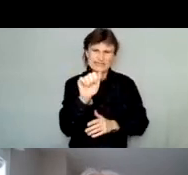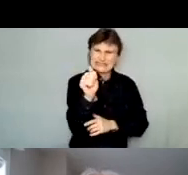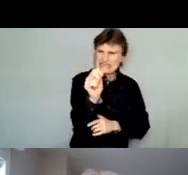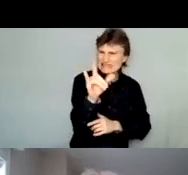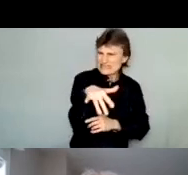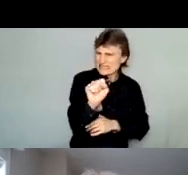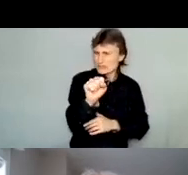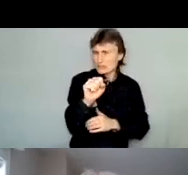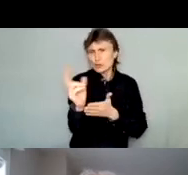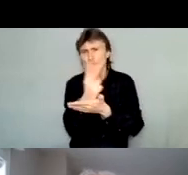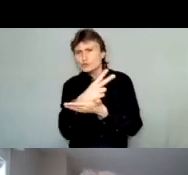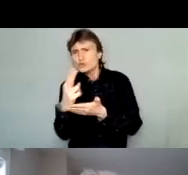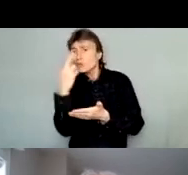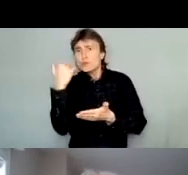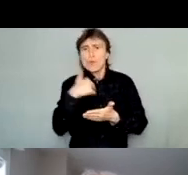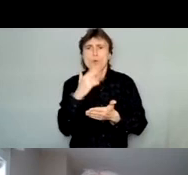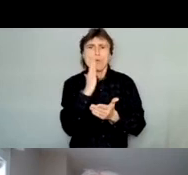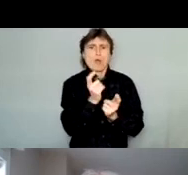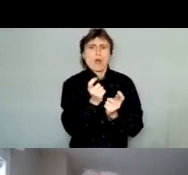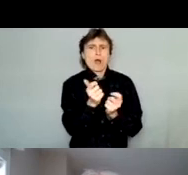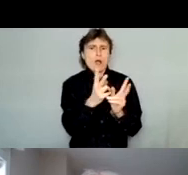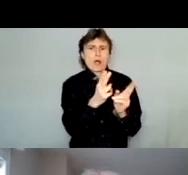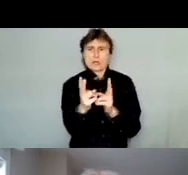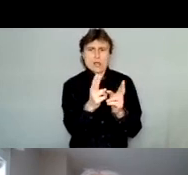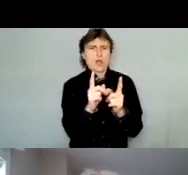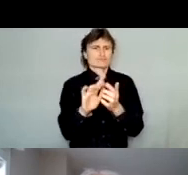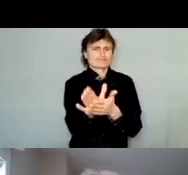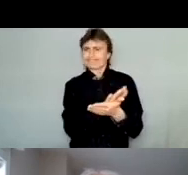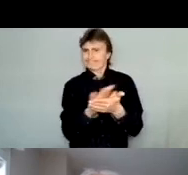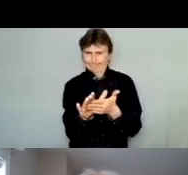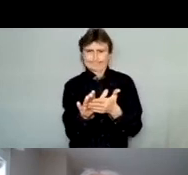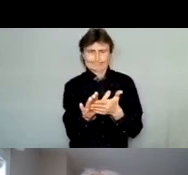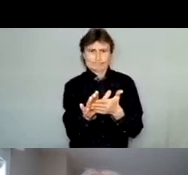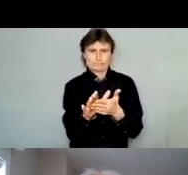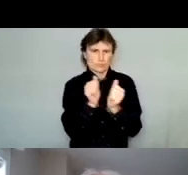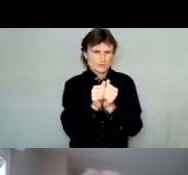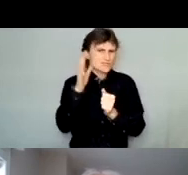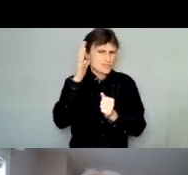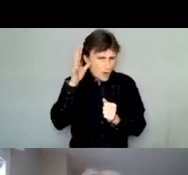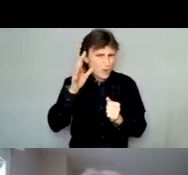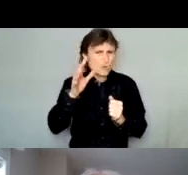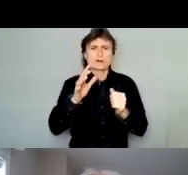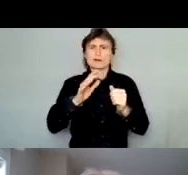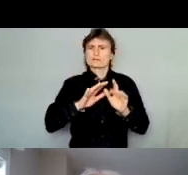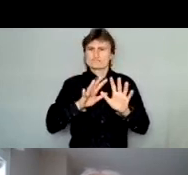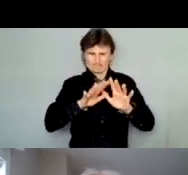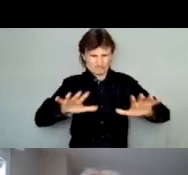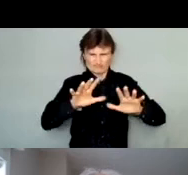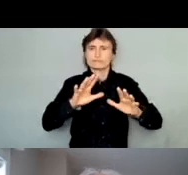editing done to load it, but it will be available as a resource. And as always, you can reach out.